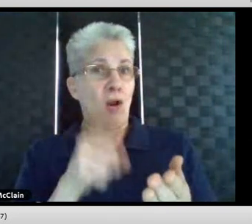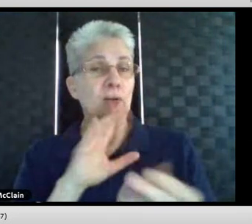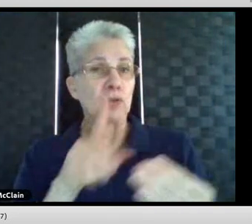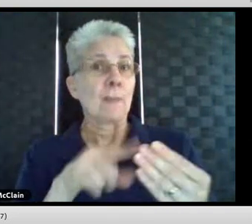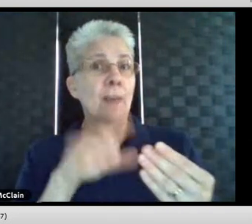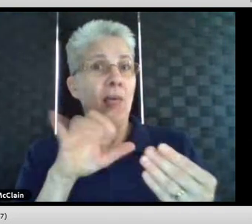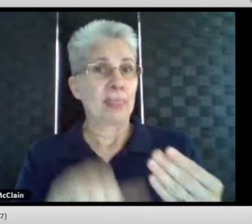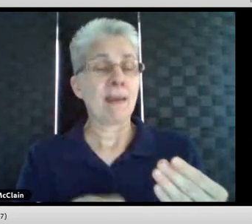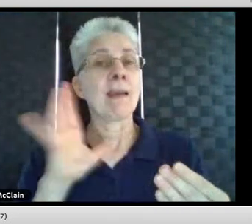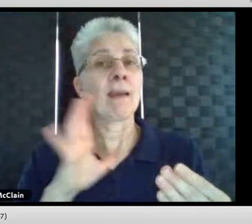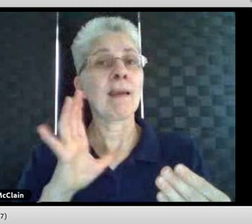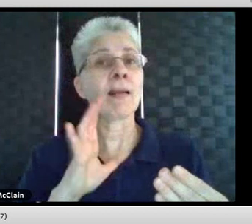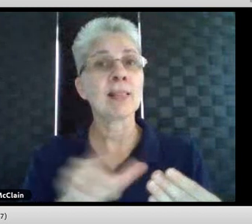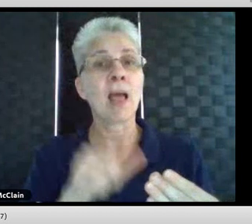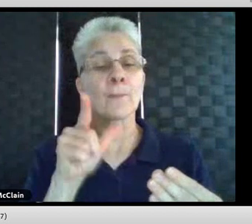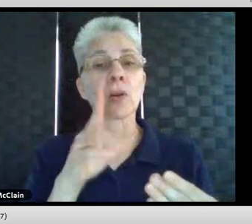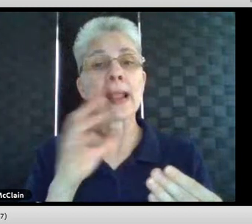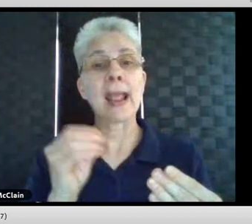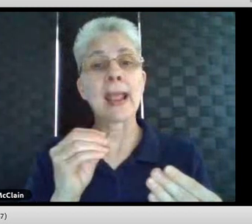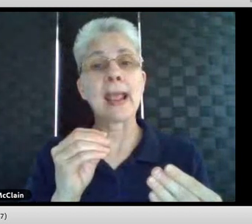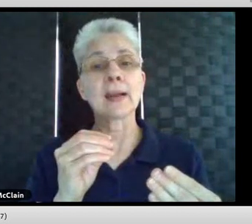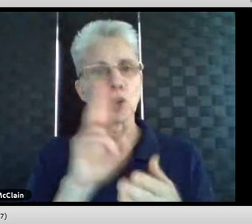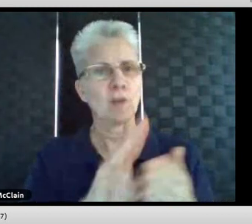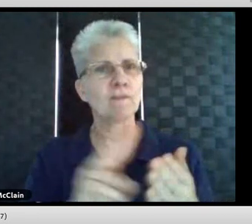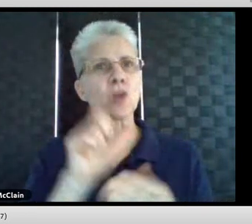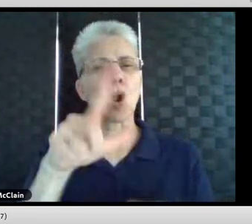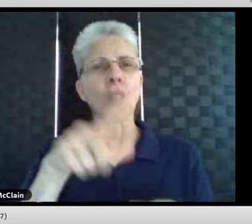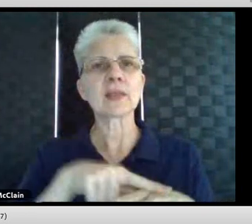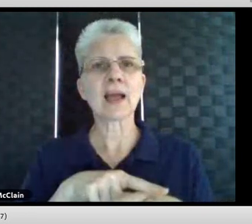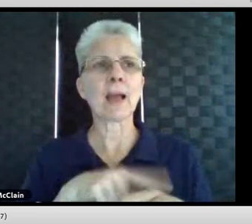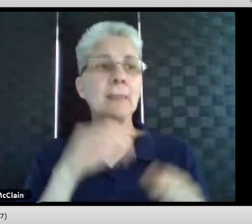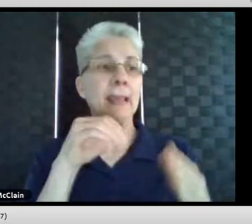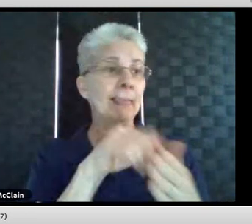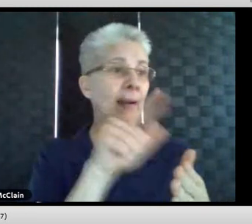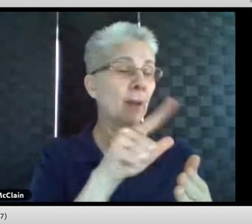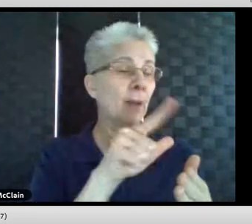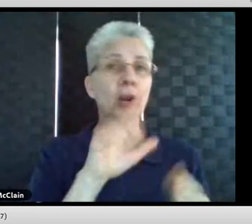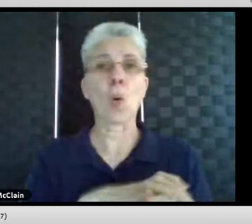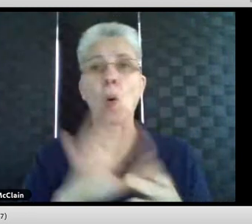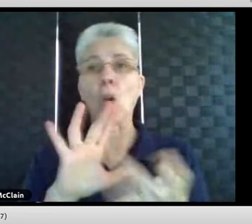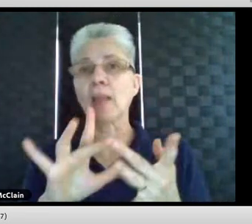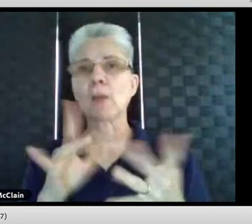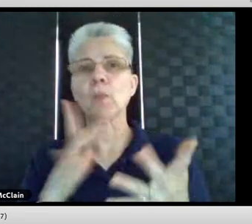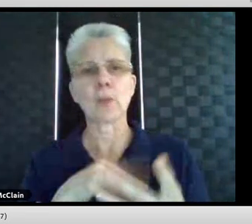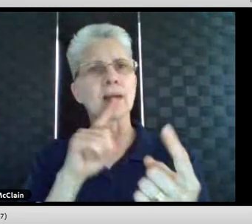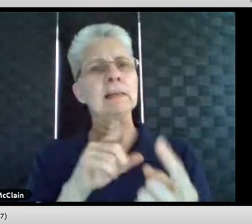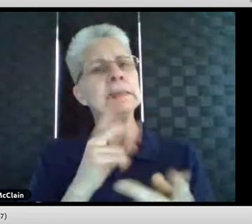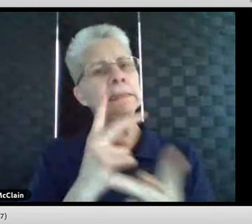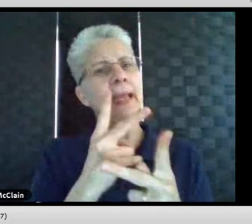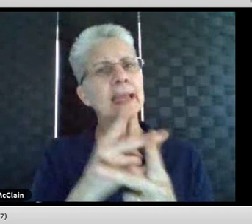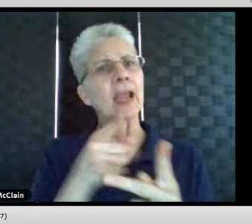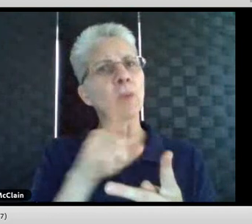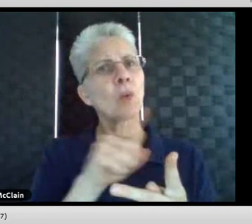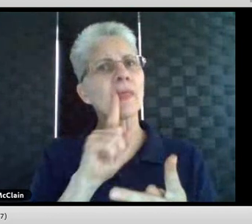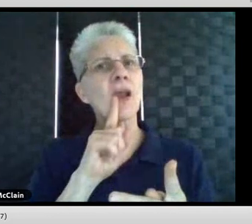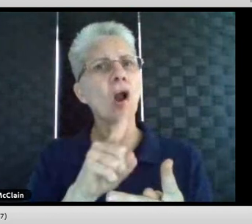at the library at the university all the time. Whether they're in the library, whether they're online, we want to meet them where they are, where they're searching, and we want to keep pace